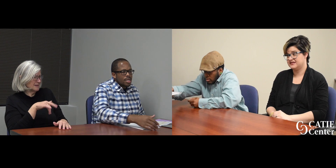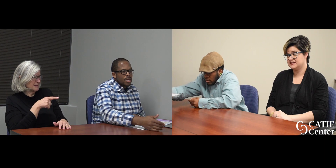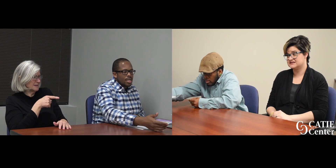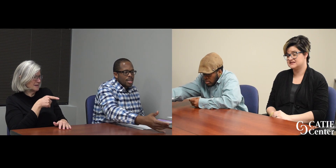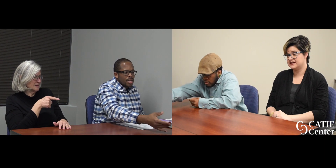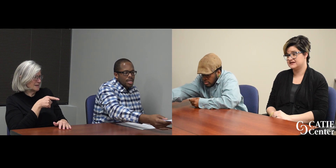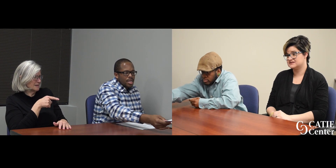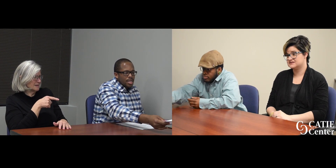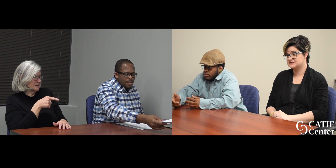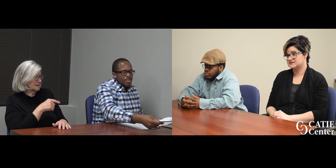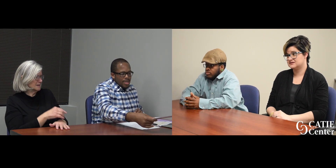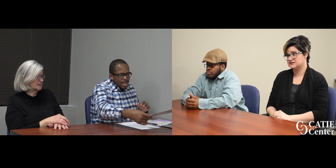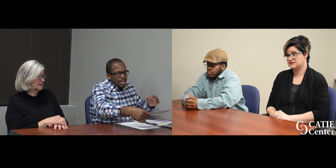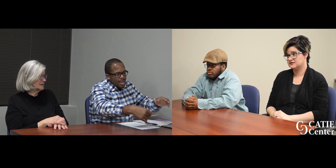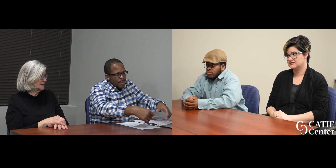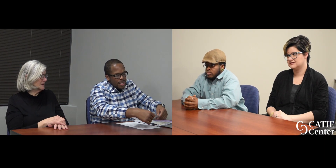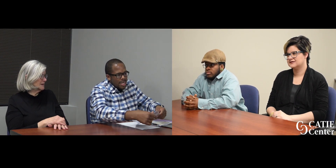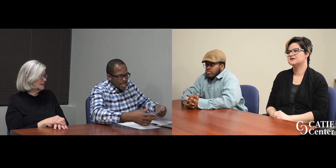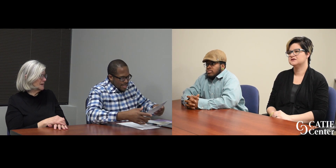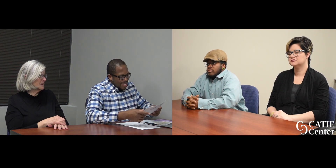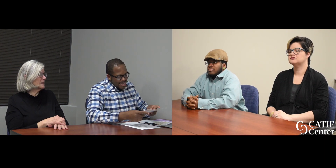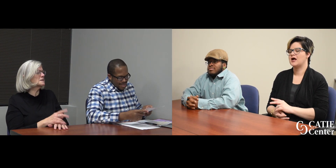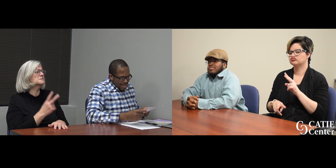I think it's this. Let me take a look.